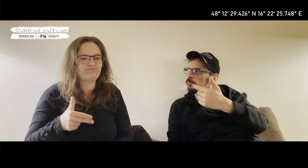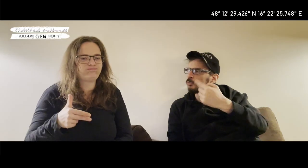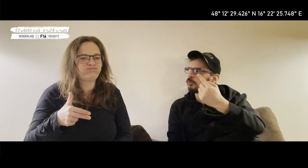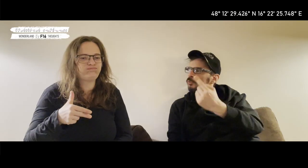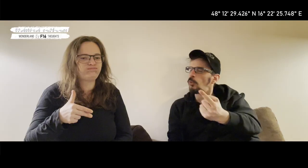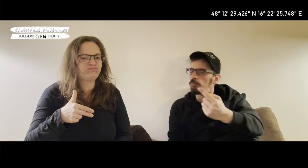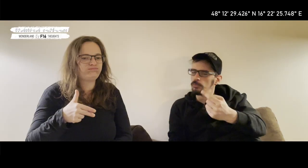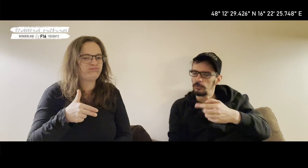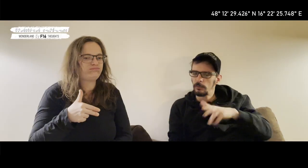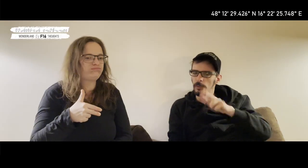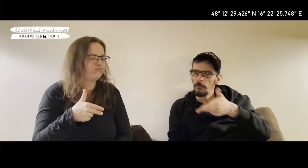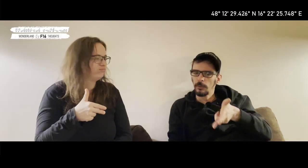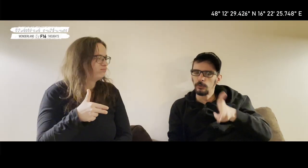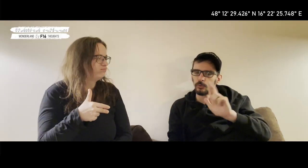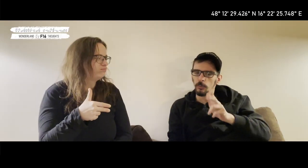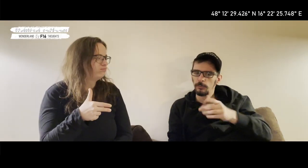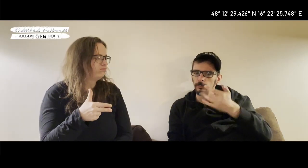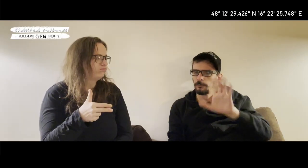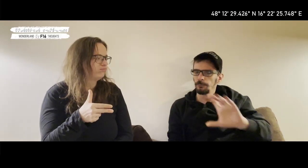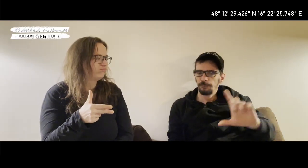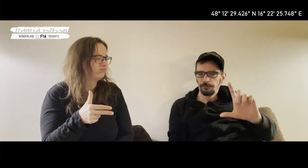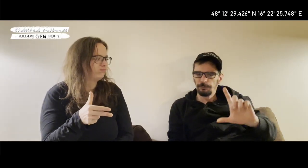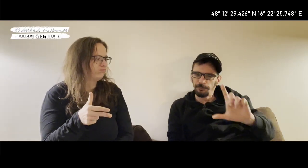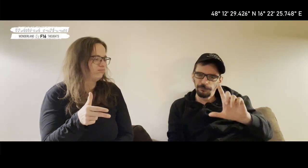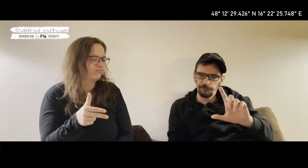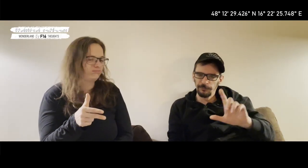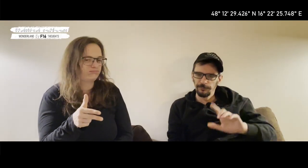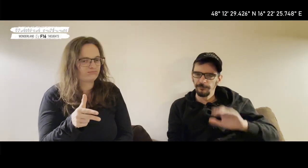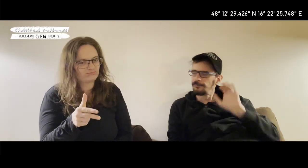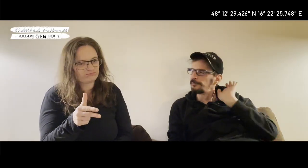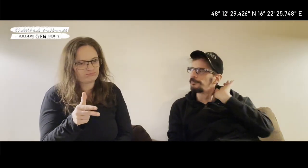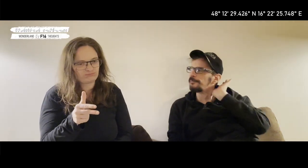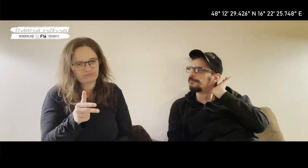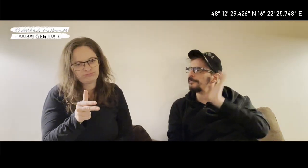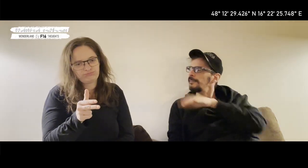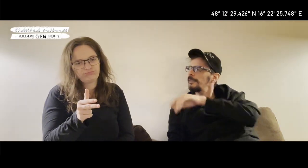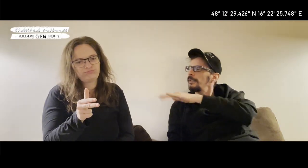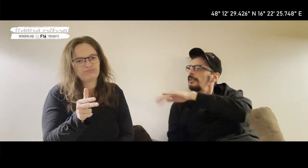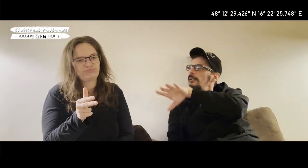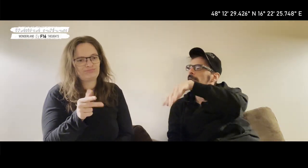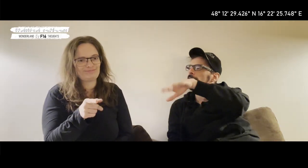But it doesn’t really matter, because the camera takes the initiative and automatically aligns the image.